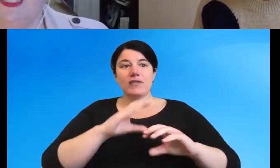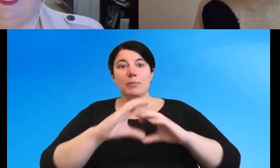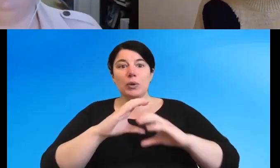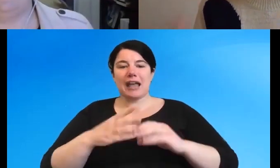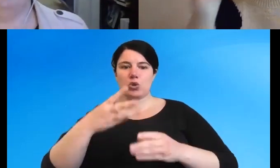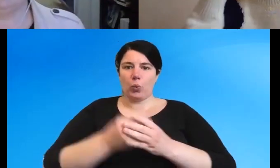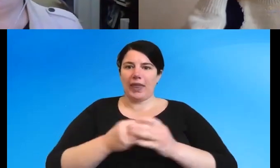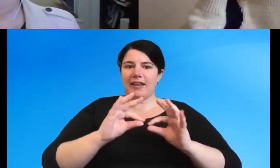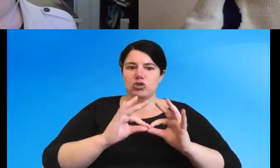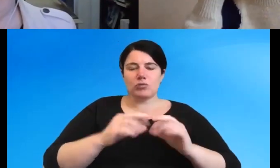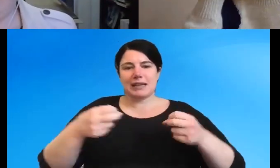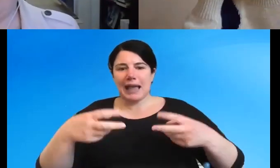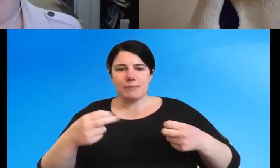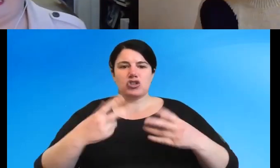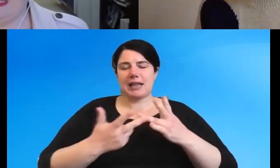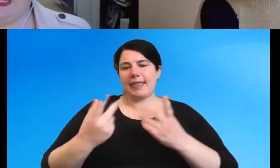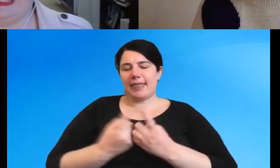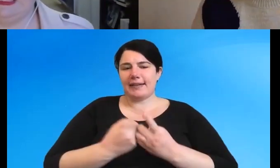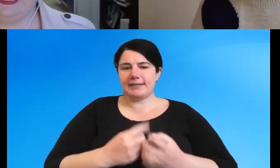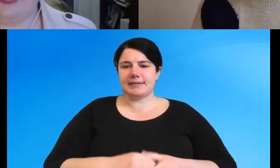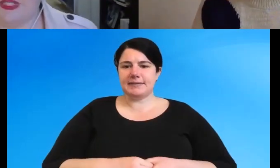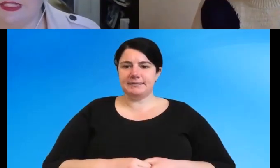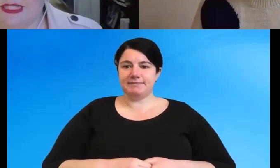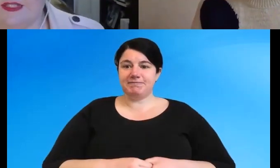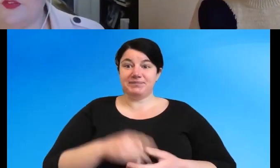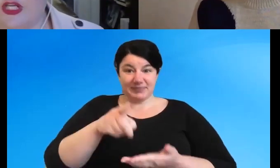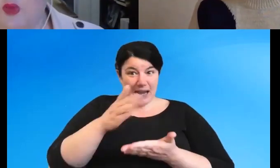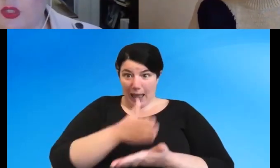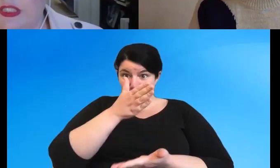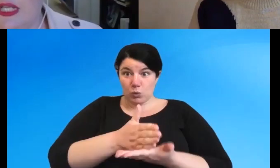Absolutely. That's something that's very important.